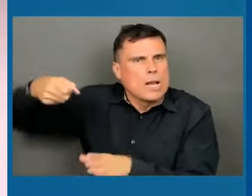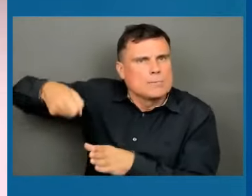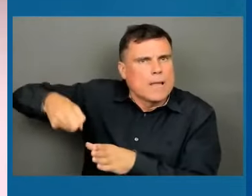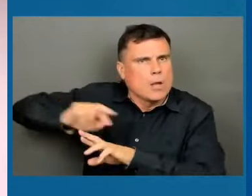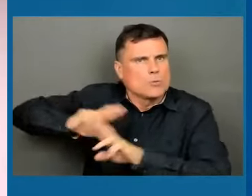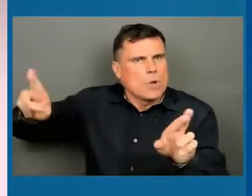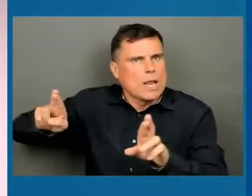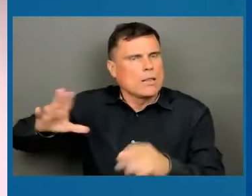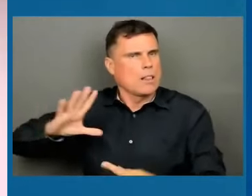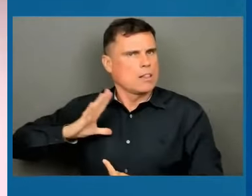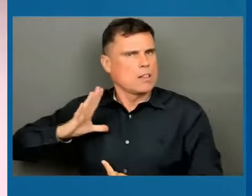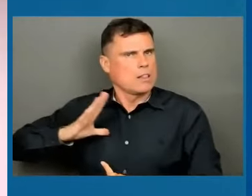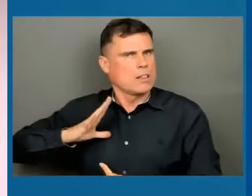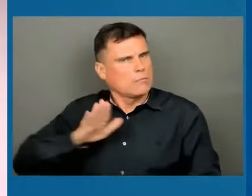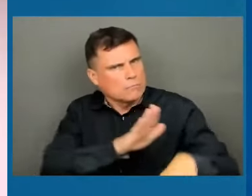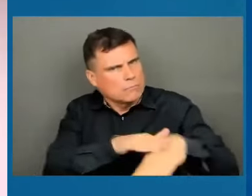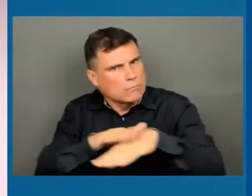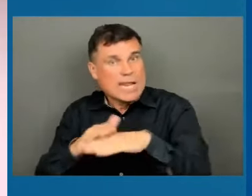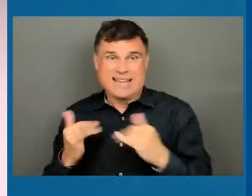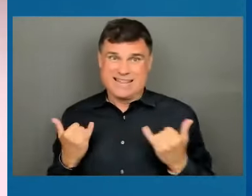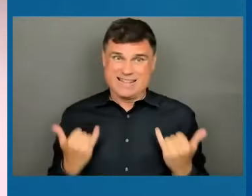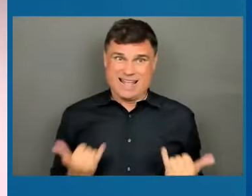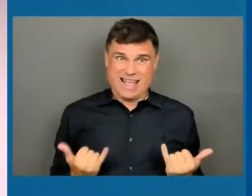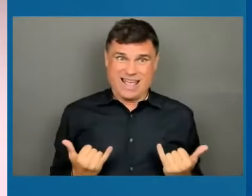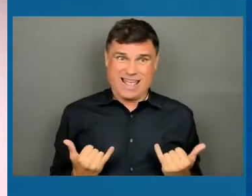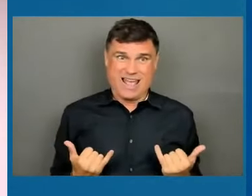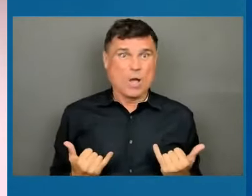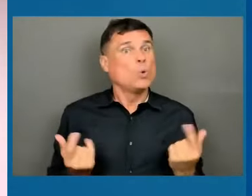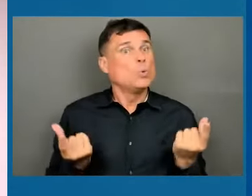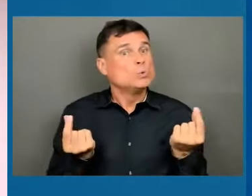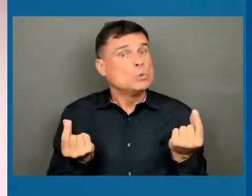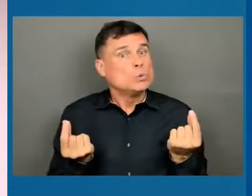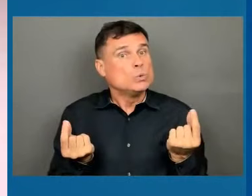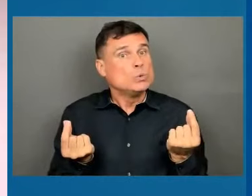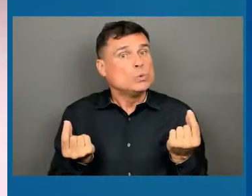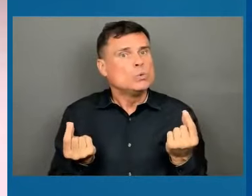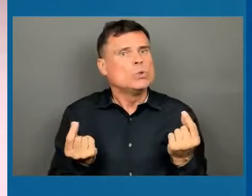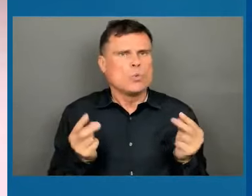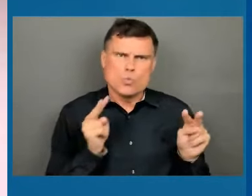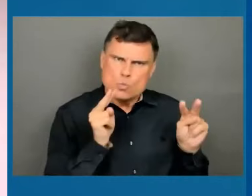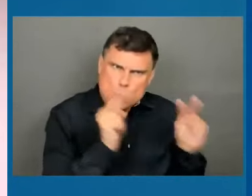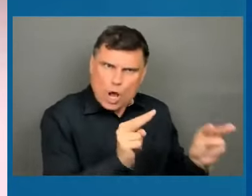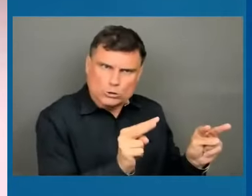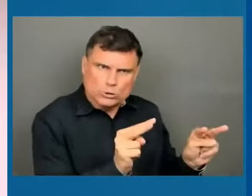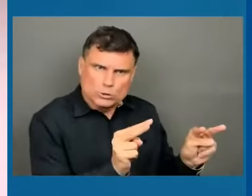watching that week-to-week weather. We do don't have a clear picture if it's going to